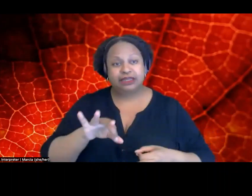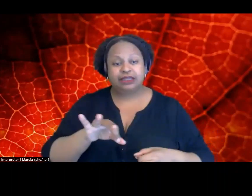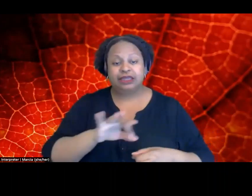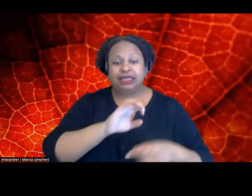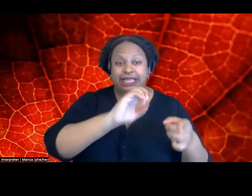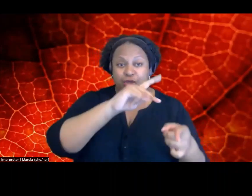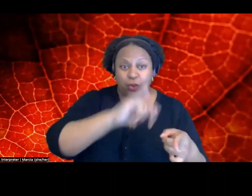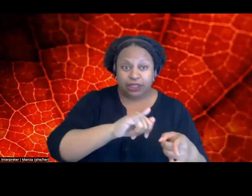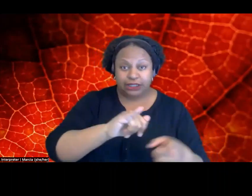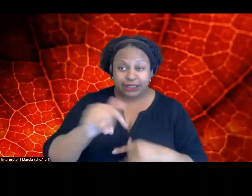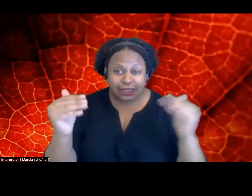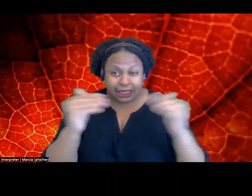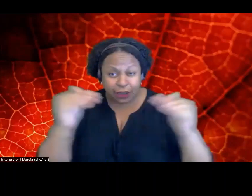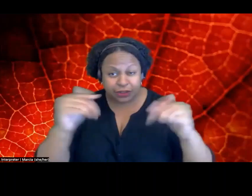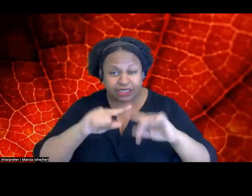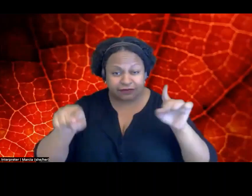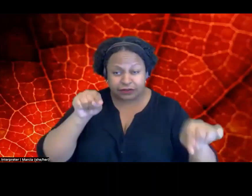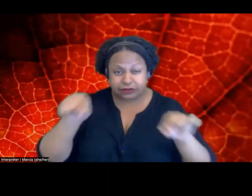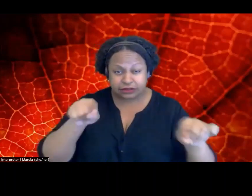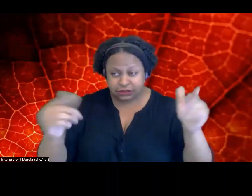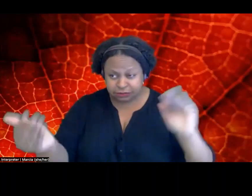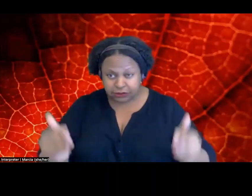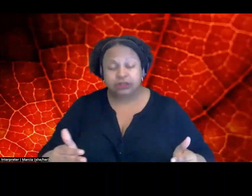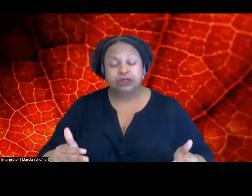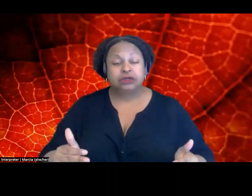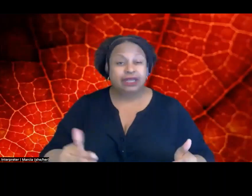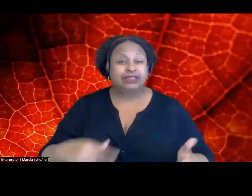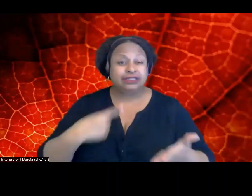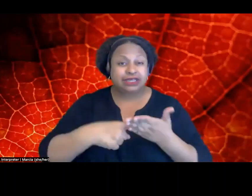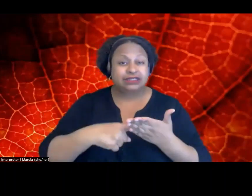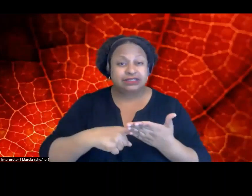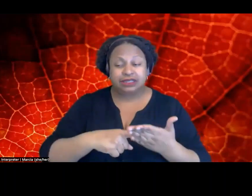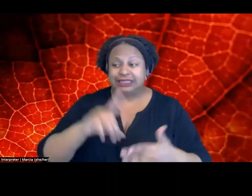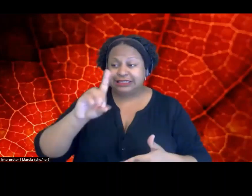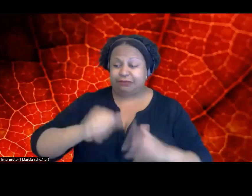spoke about the ableism that exists even within the disabled community.